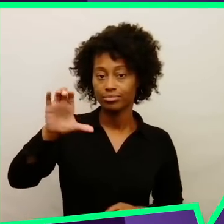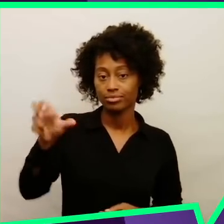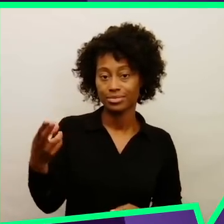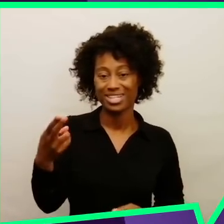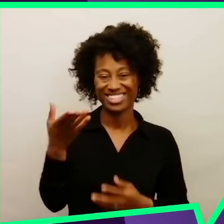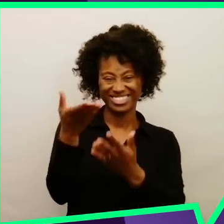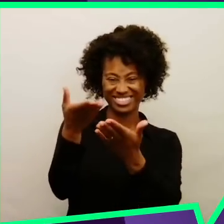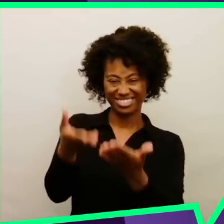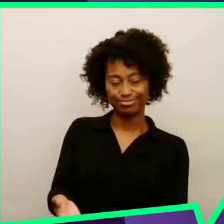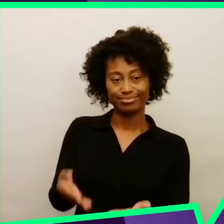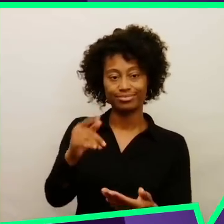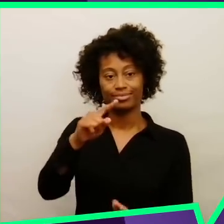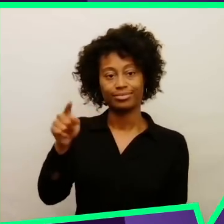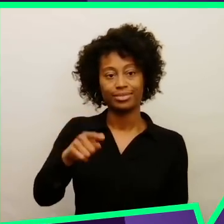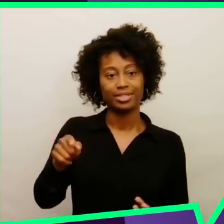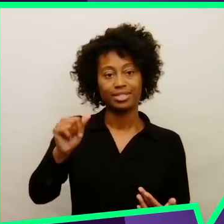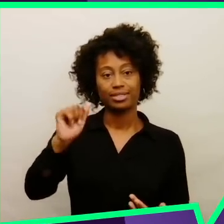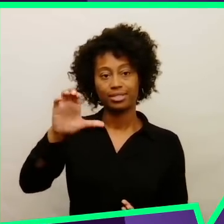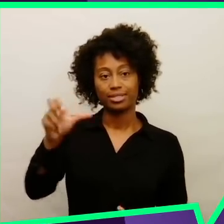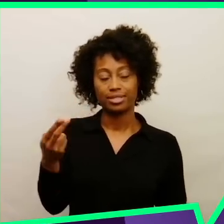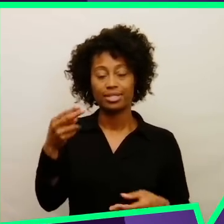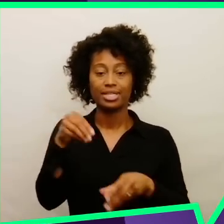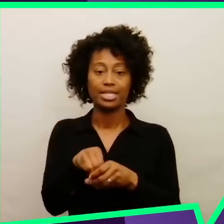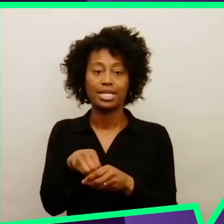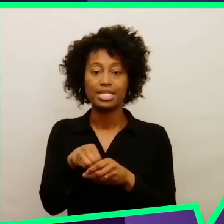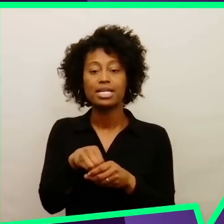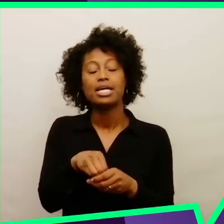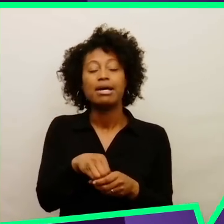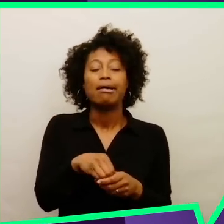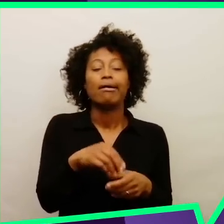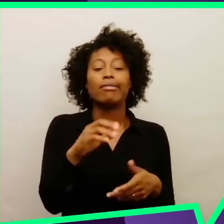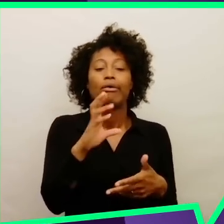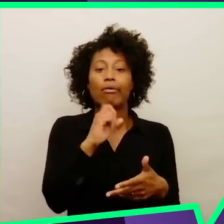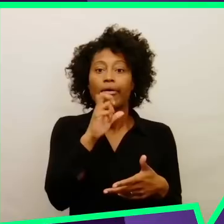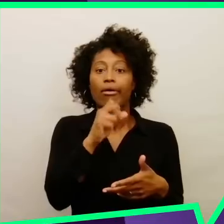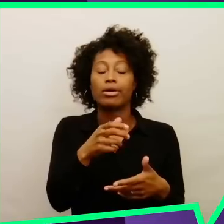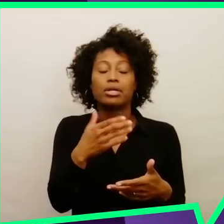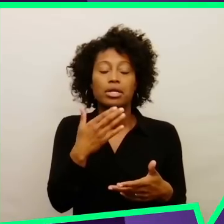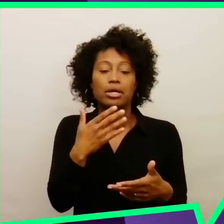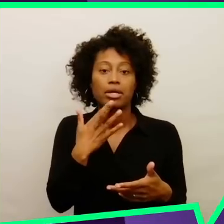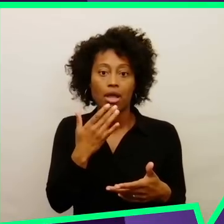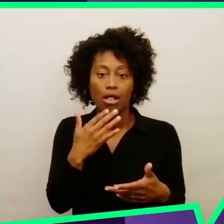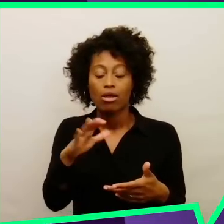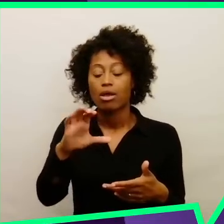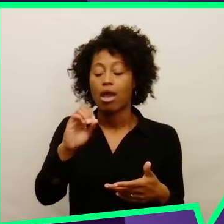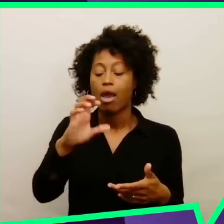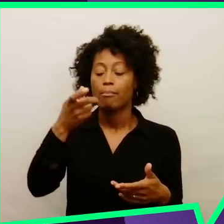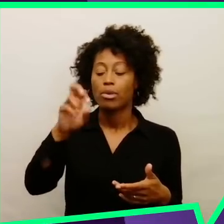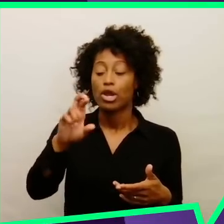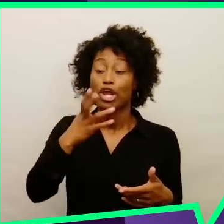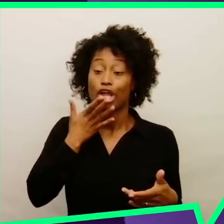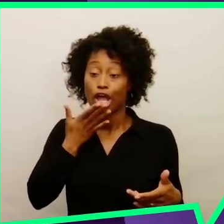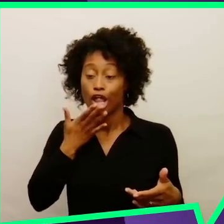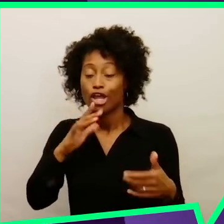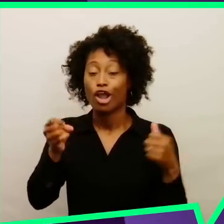This is Zach in the copper-colored car. Try saying that three times fast. Don't do it.